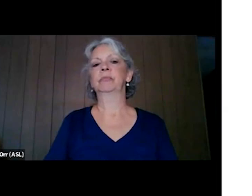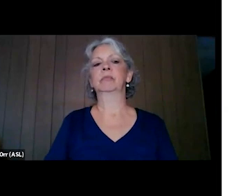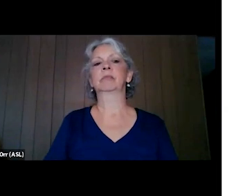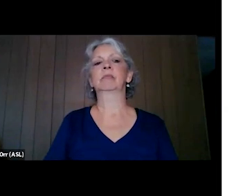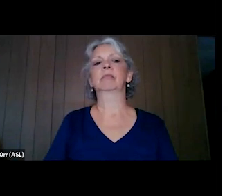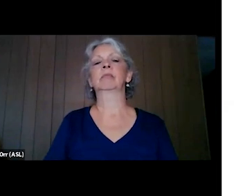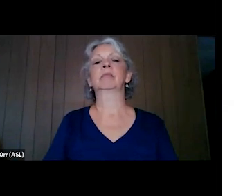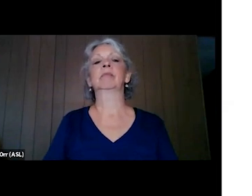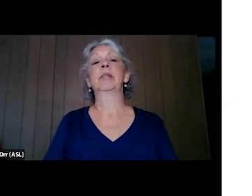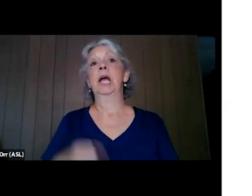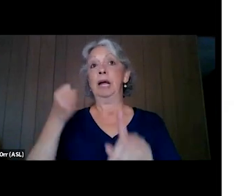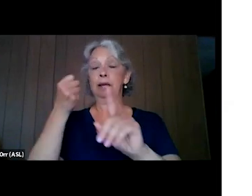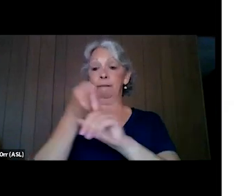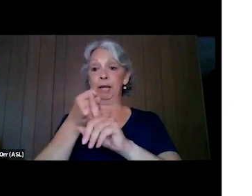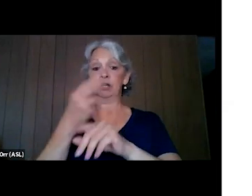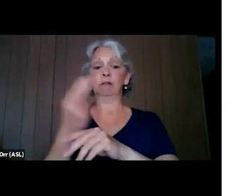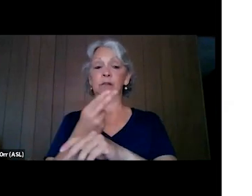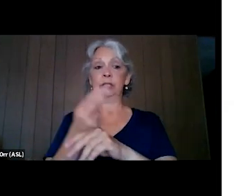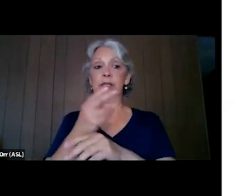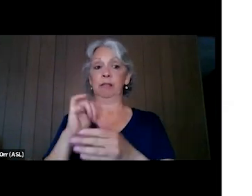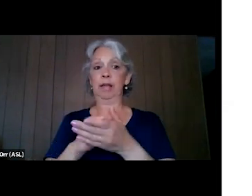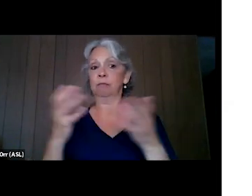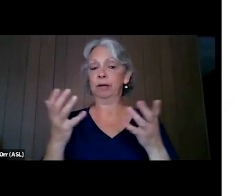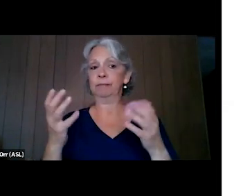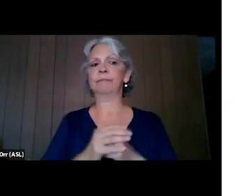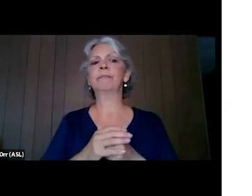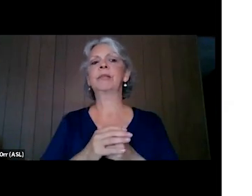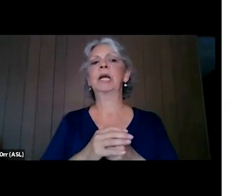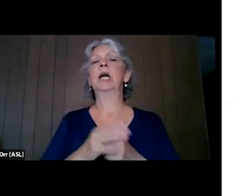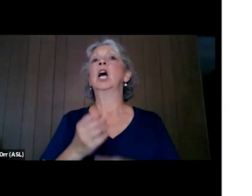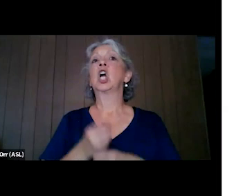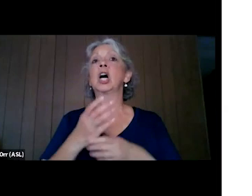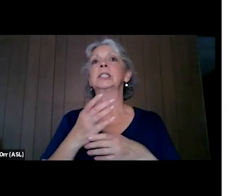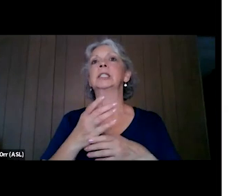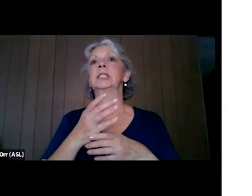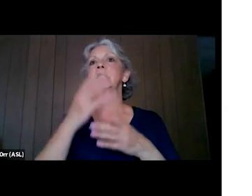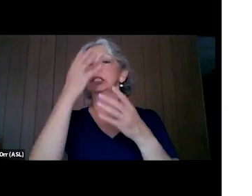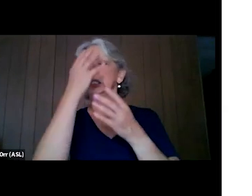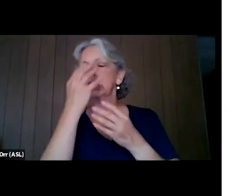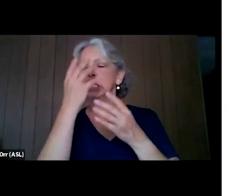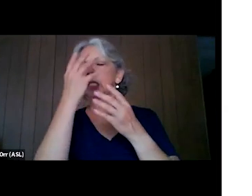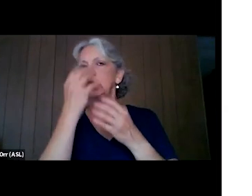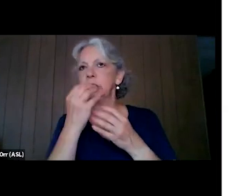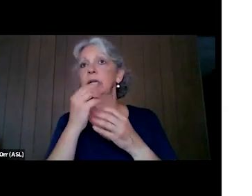So the impact of use of xylazine. Xylazine causes sedation, which can be quite significant.